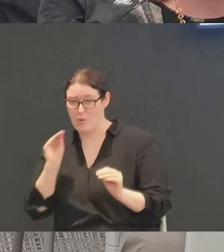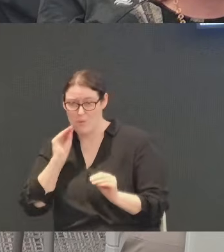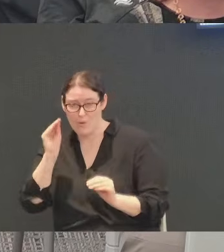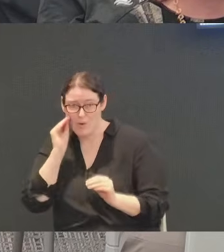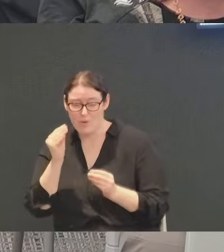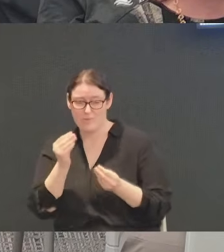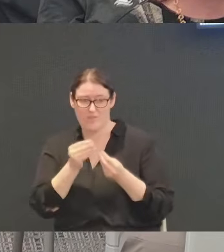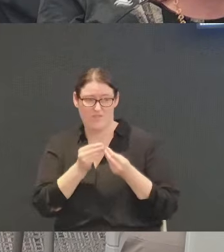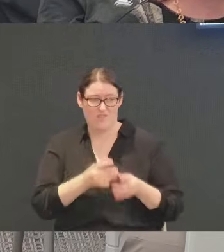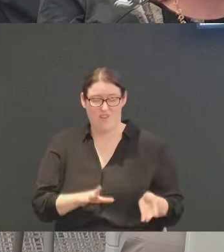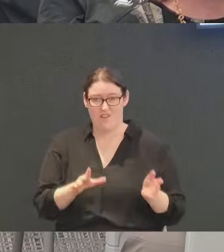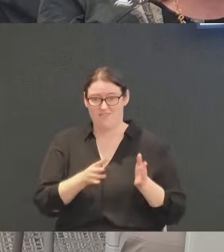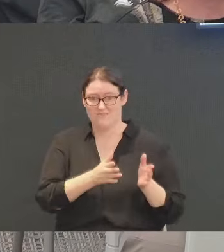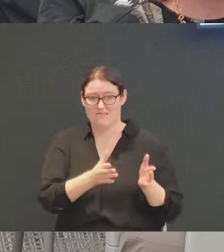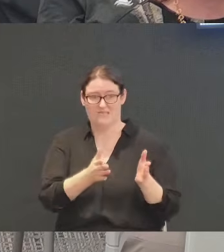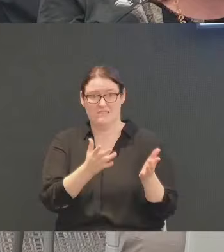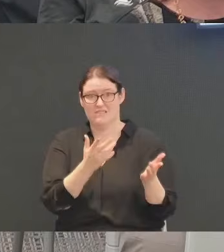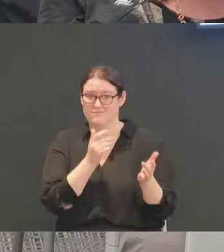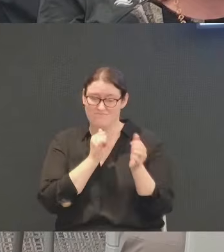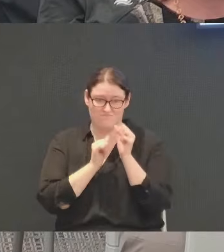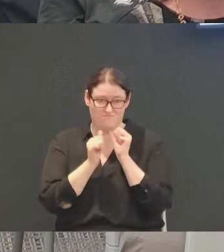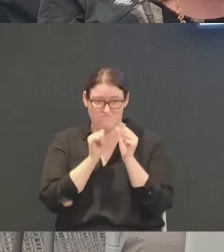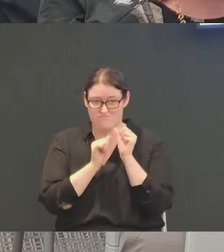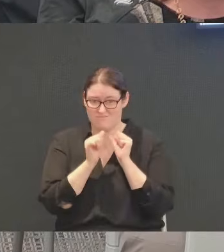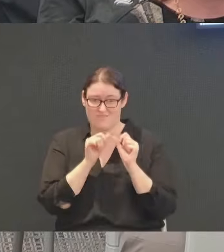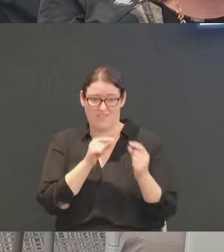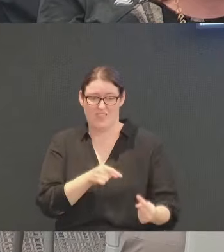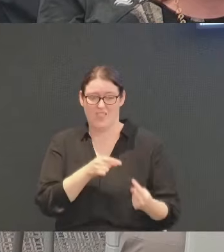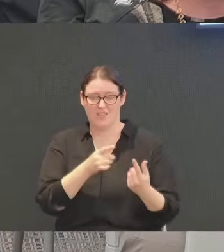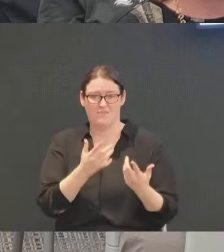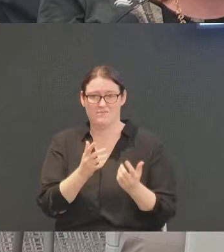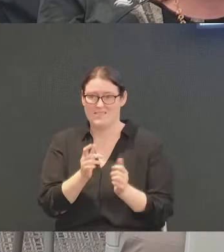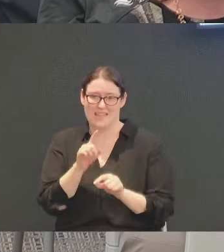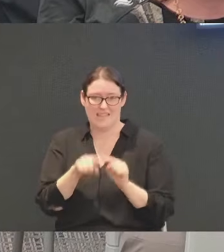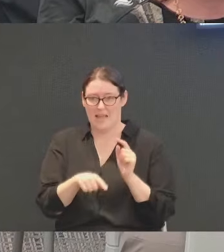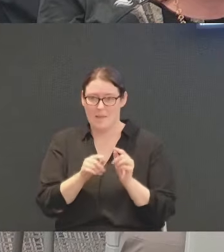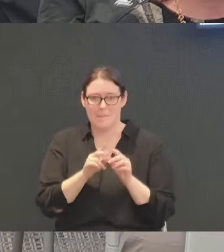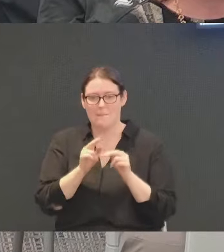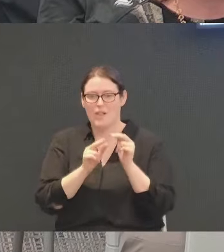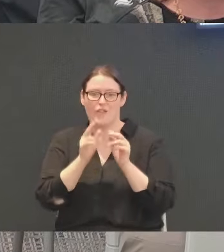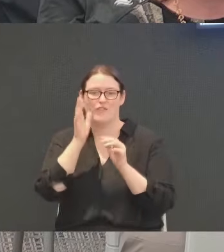to build their futures and be and have something to be proud of. funding these children's service